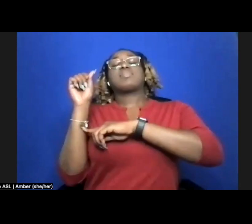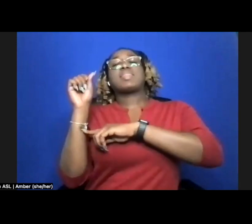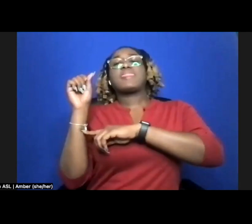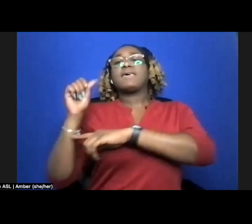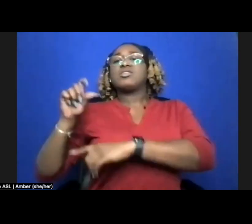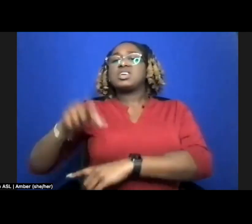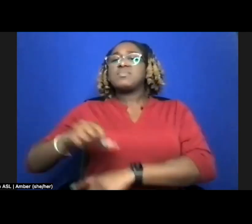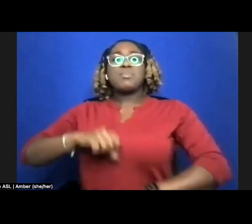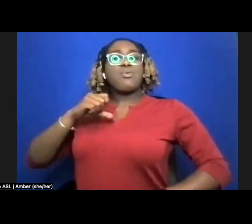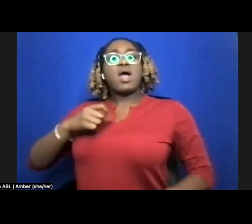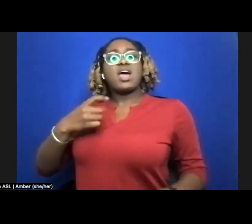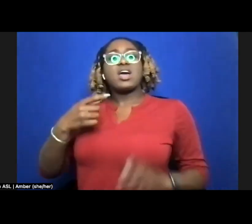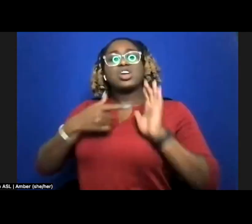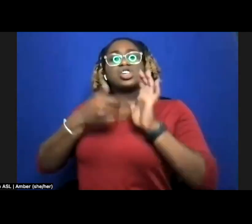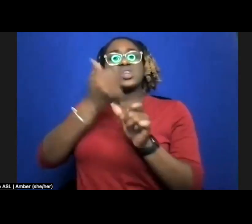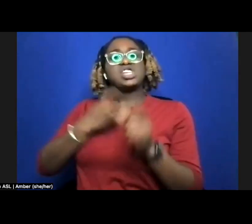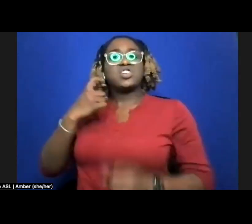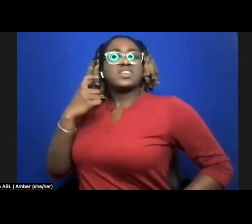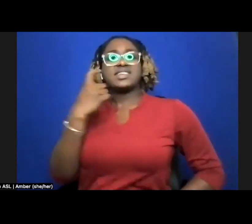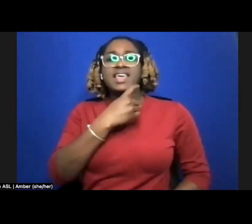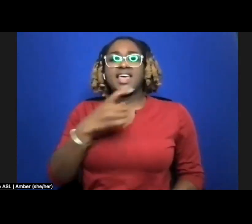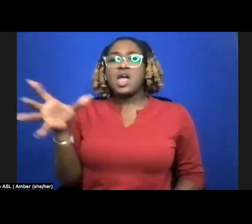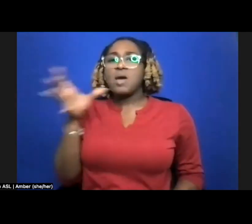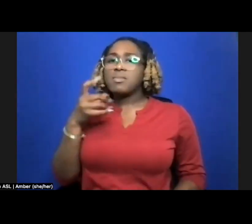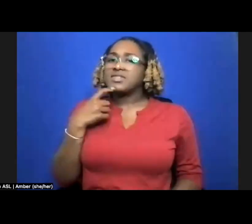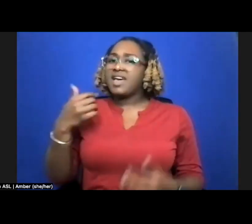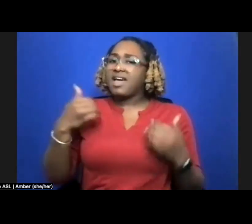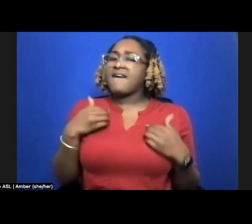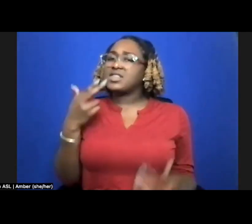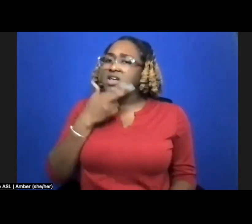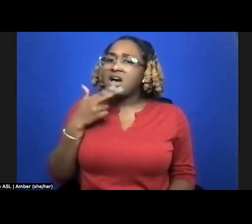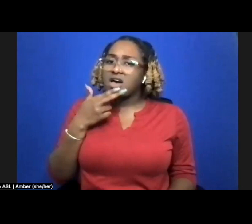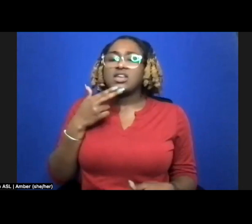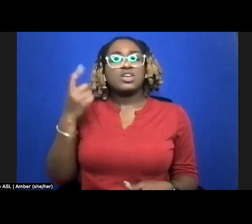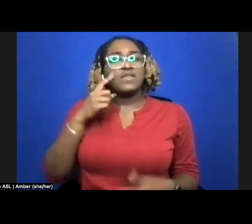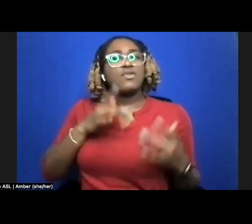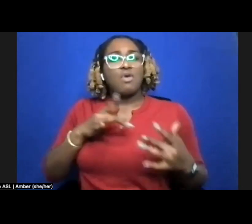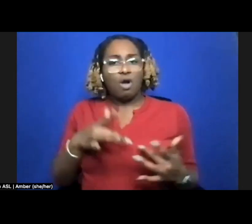each of your teeth. mama say take this honeysuckle—it’s for your heart. you got